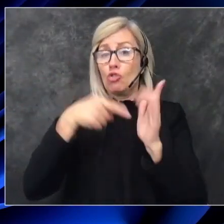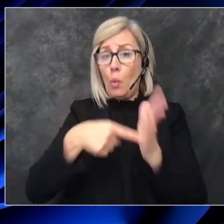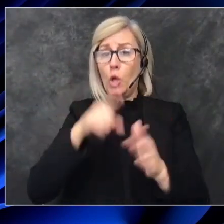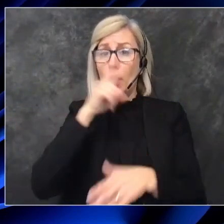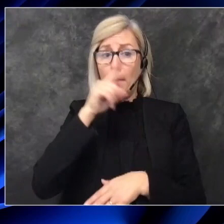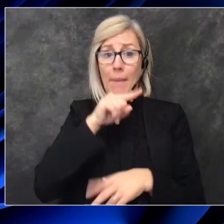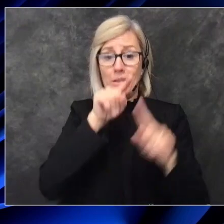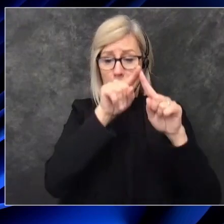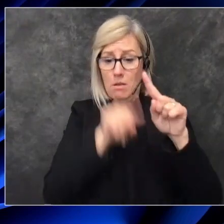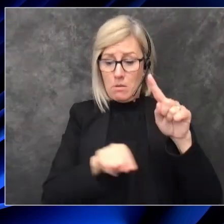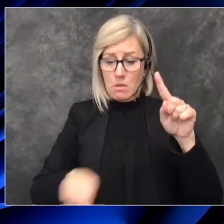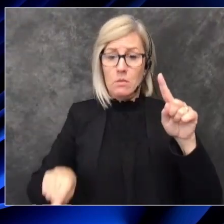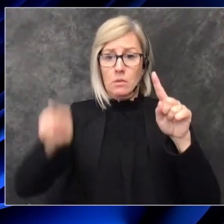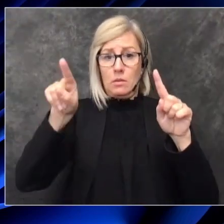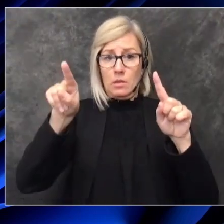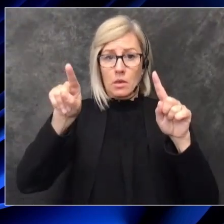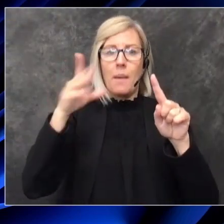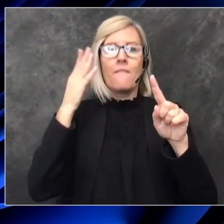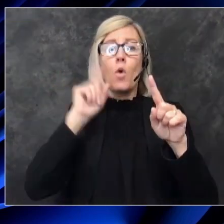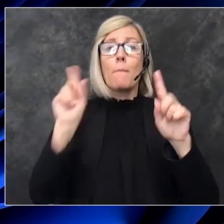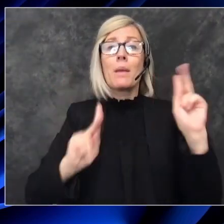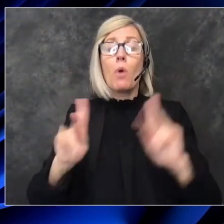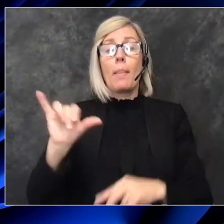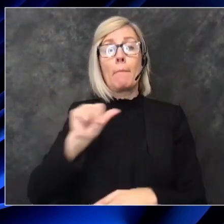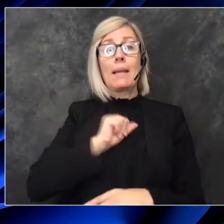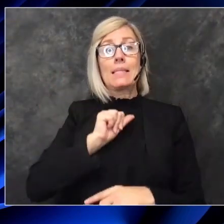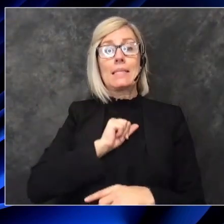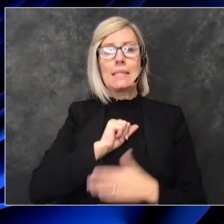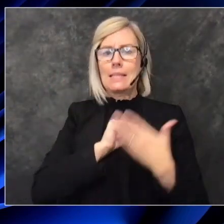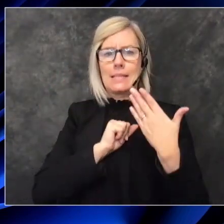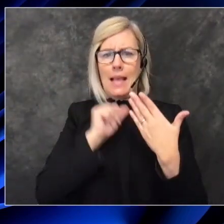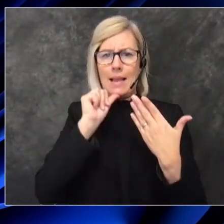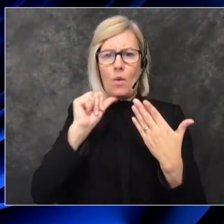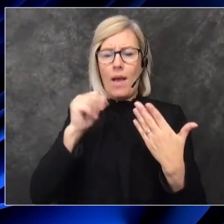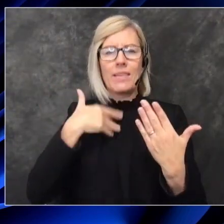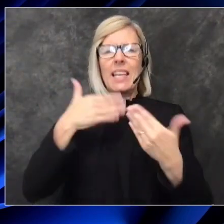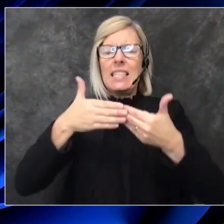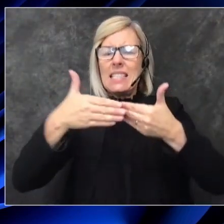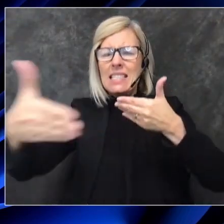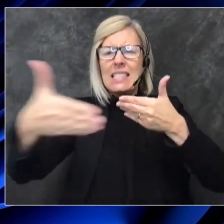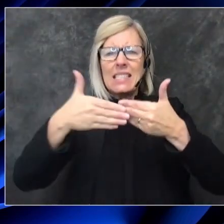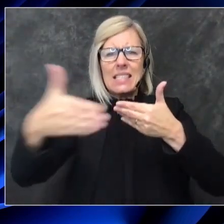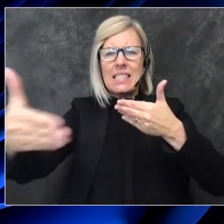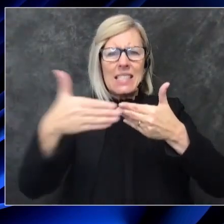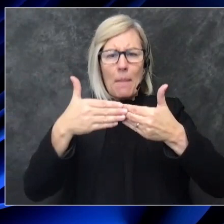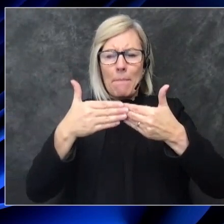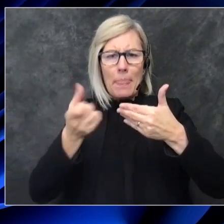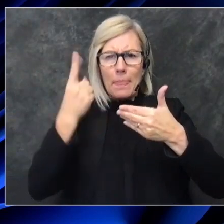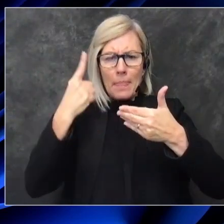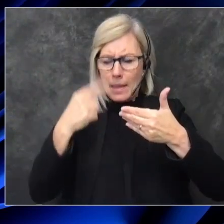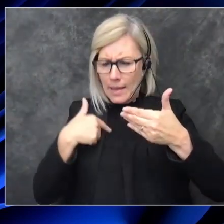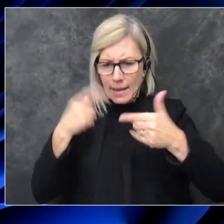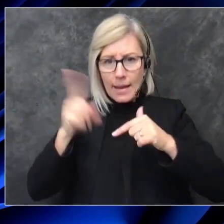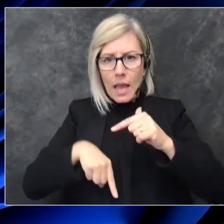calculator because for people like myself, I don't have any depth perception. Or hardly any depth perception, and I can't tell the difference between